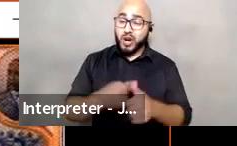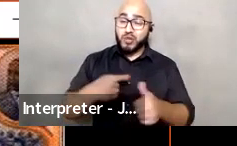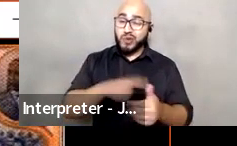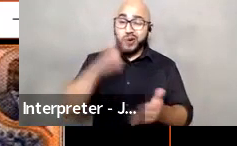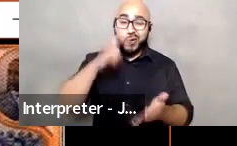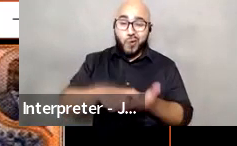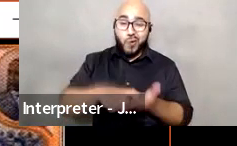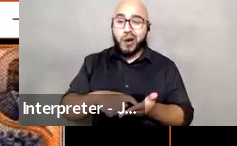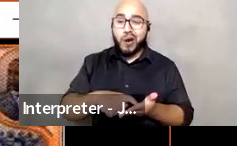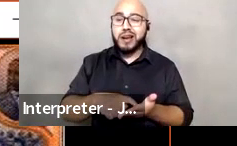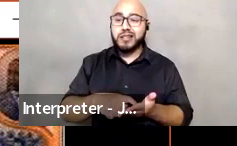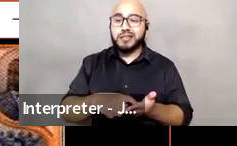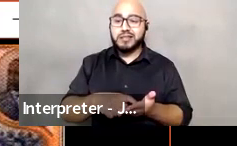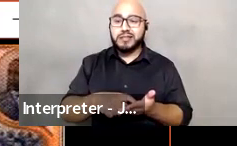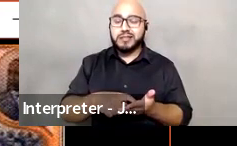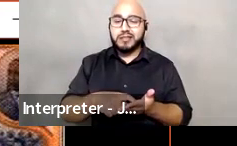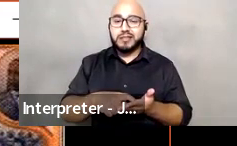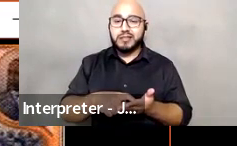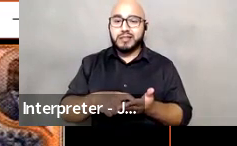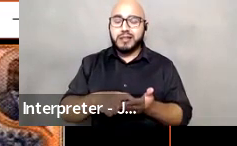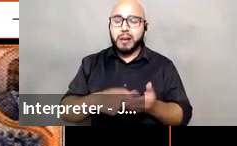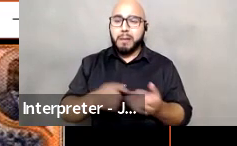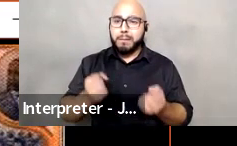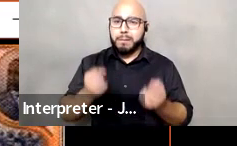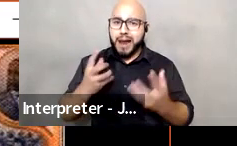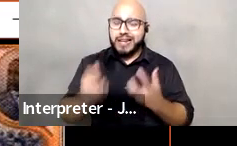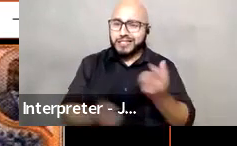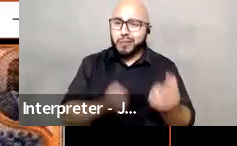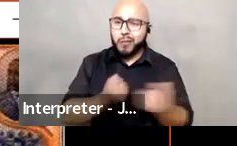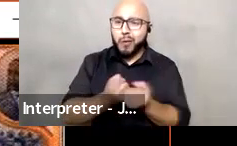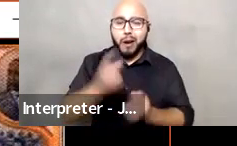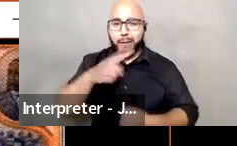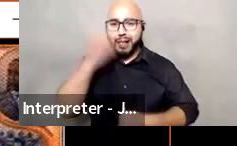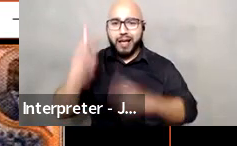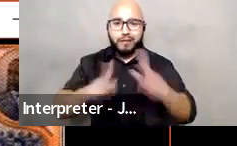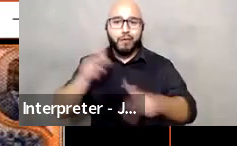outpouring of support by black folks in the South